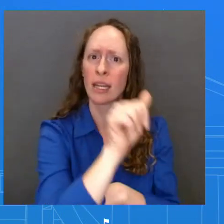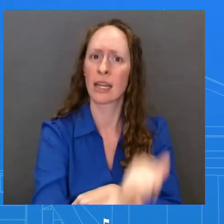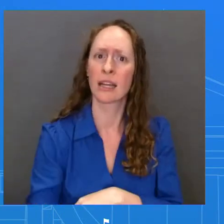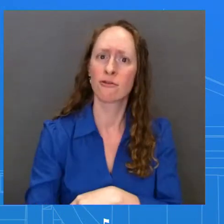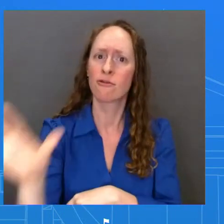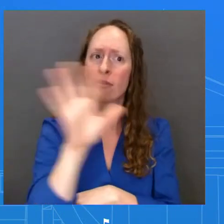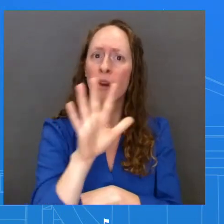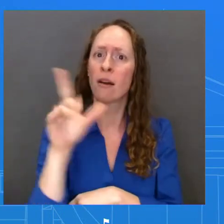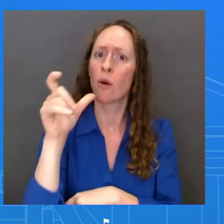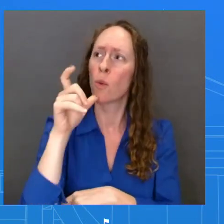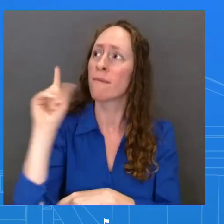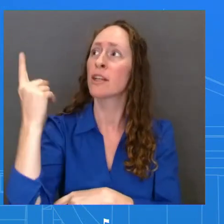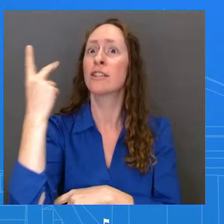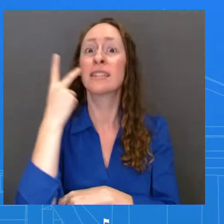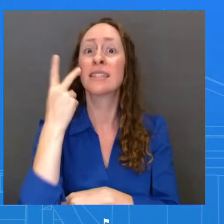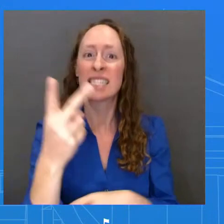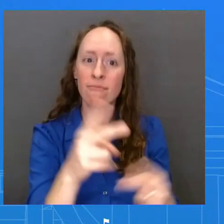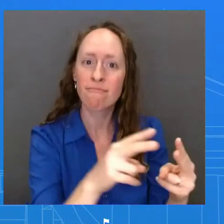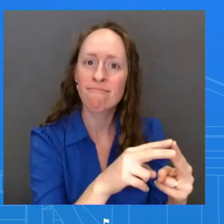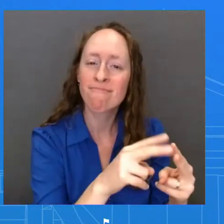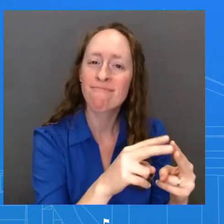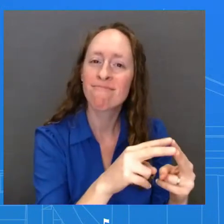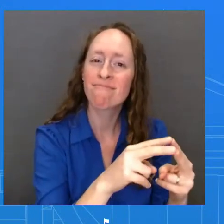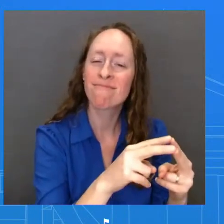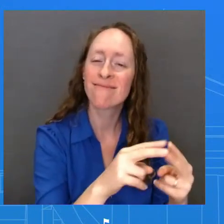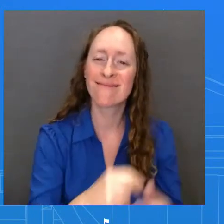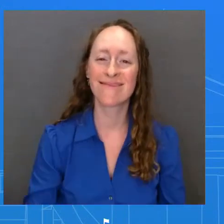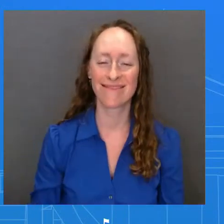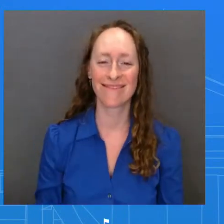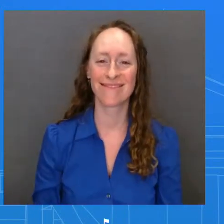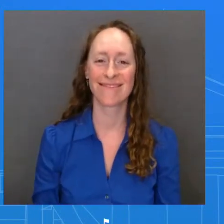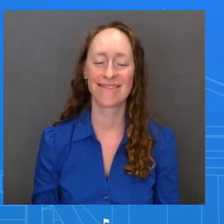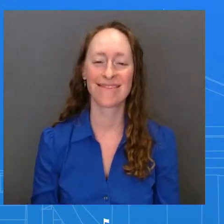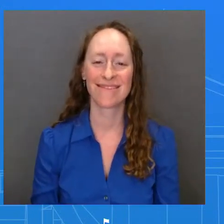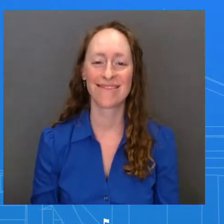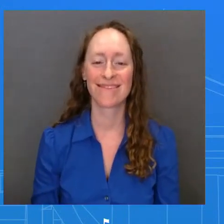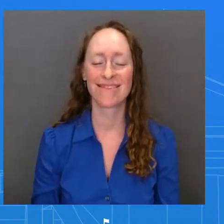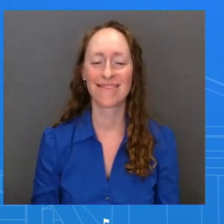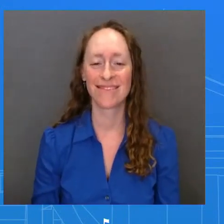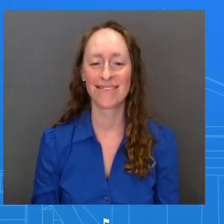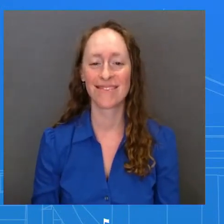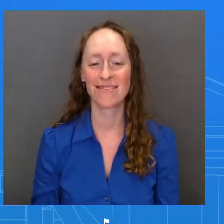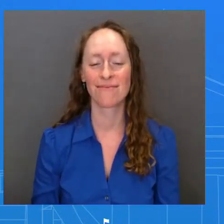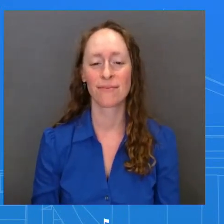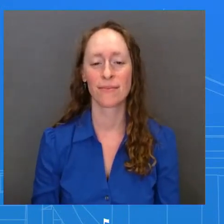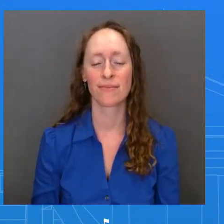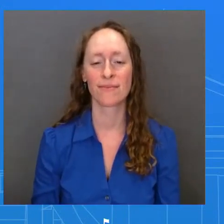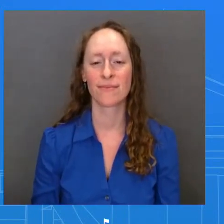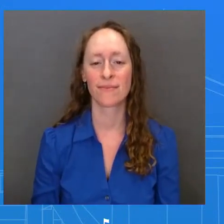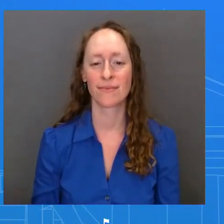And I think it would be fair to say that these alliances are stronger than they have been at any point in modern memory.